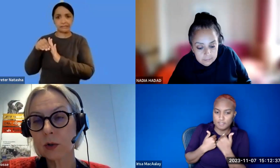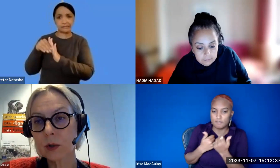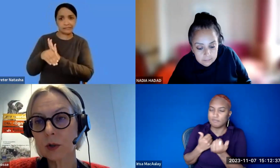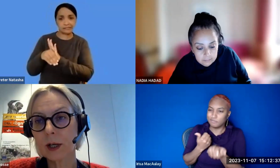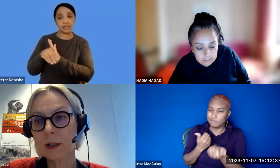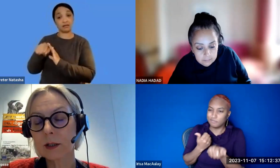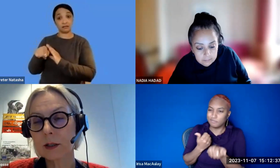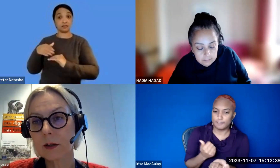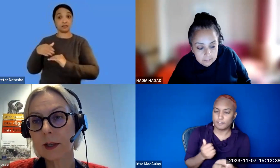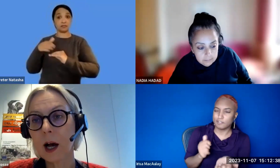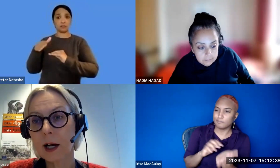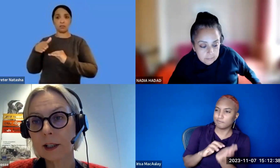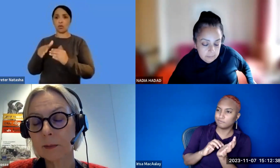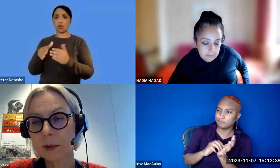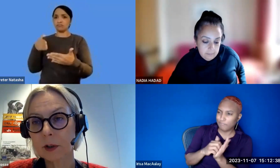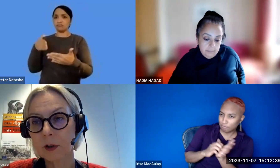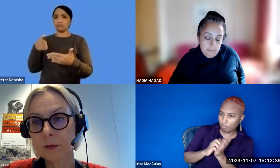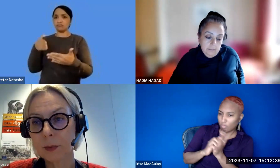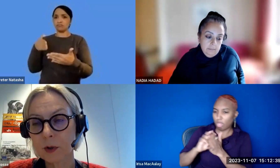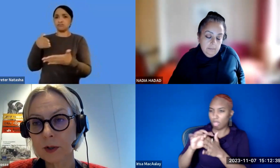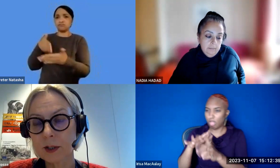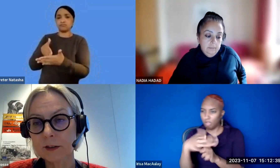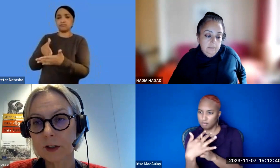of how to address the high number of persons